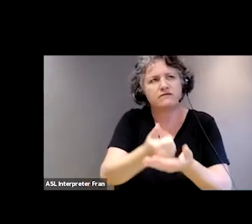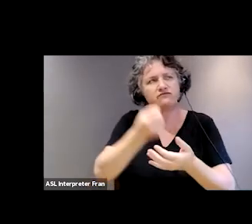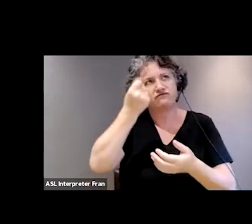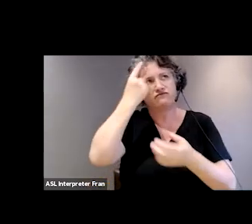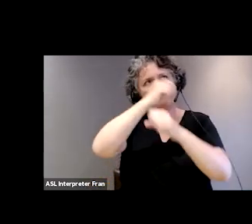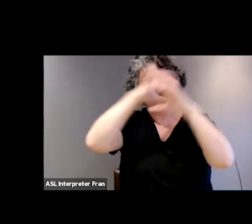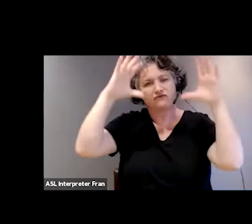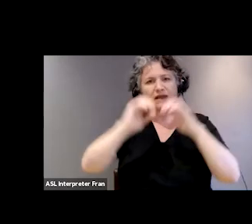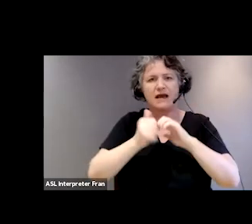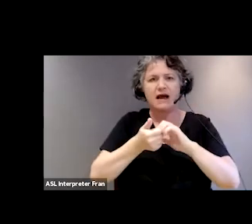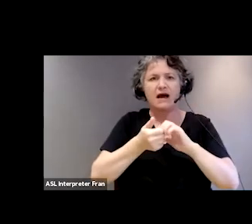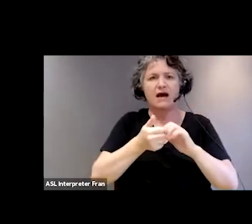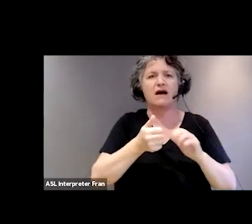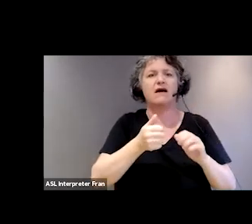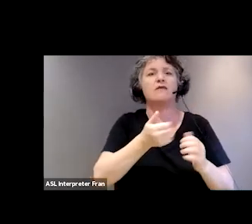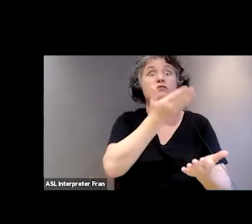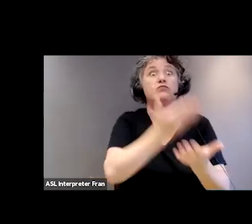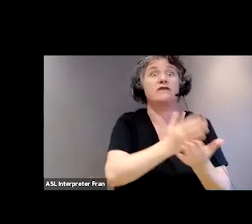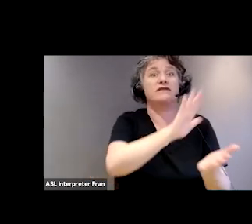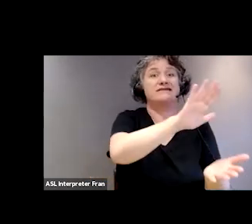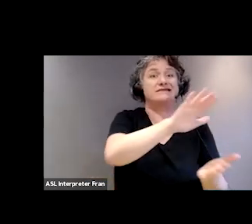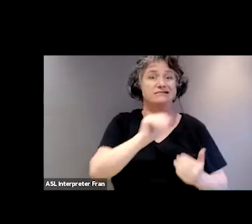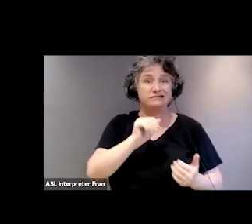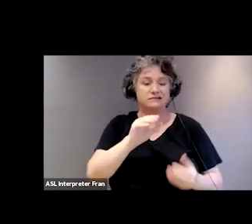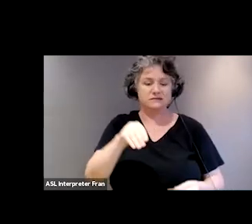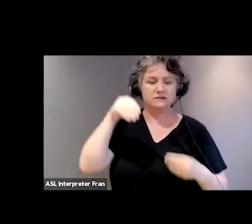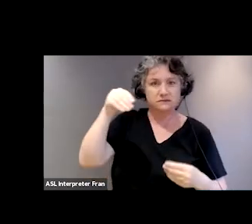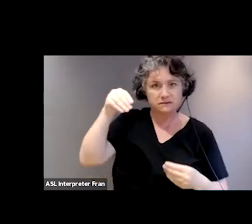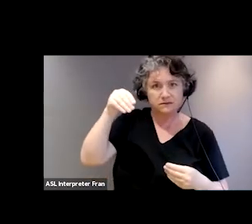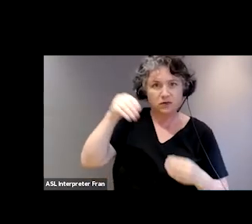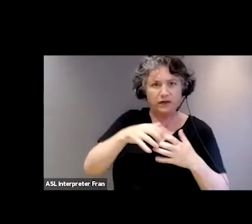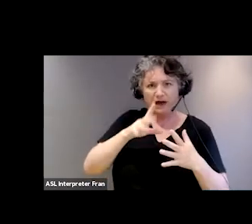has smart phones, not everyone has a data plan, not everyone has a